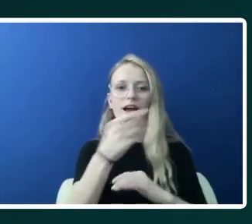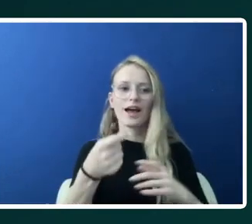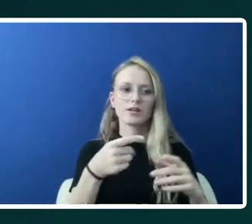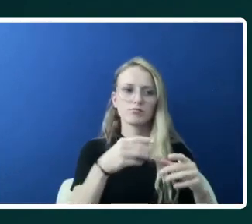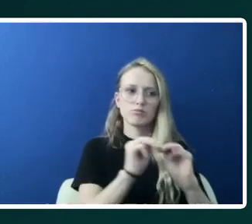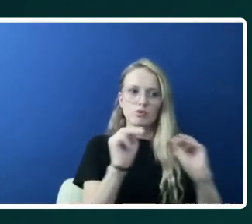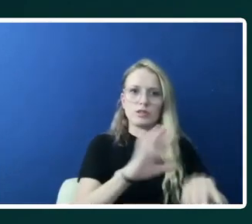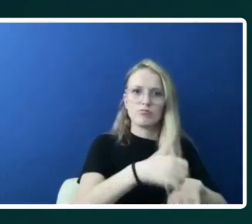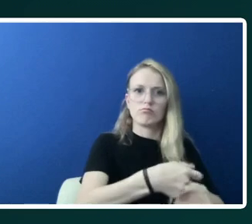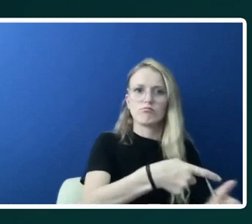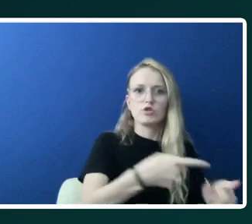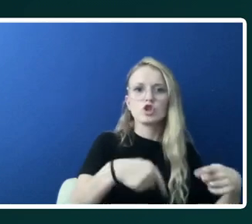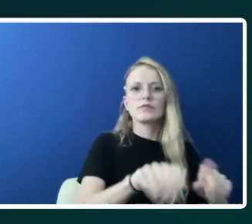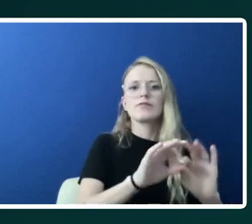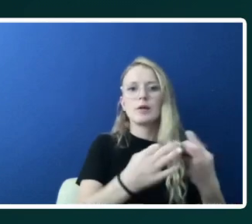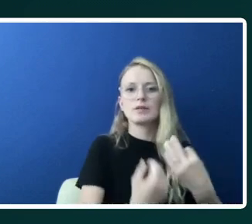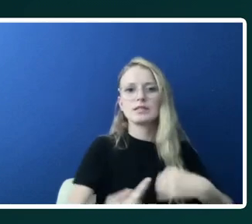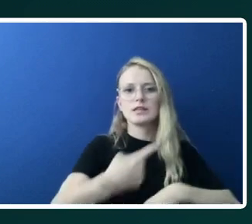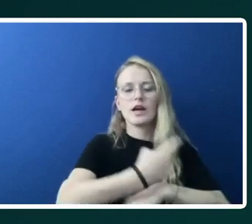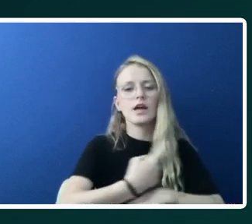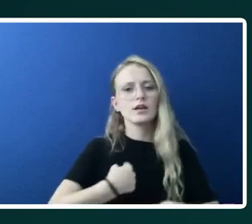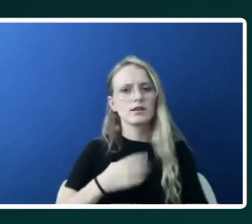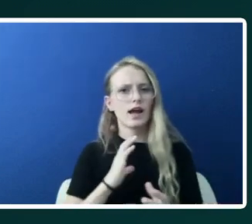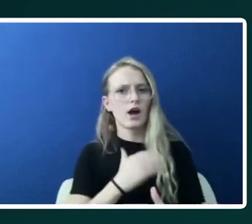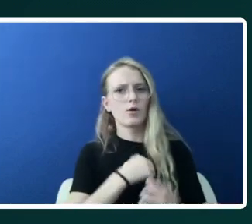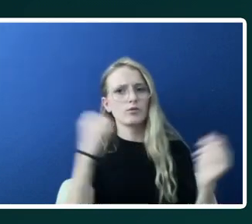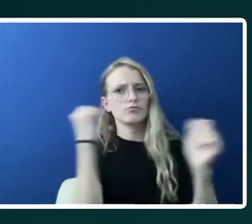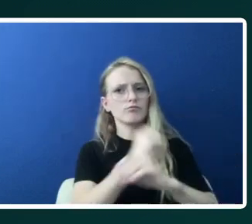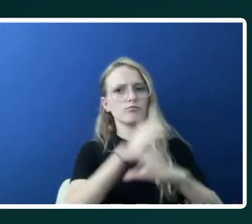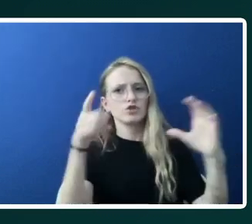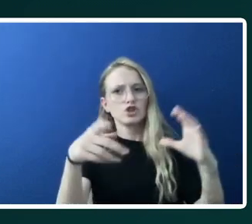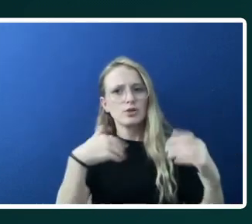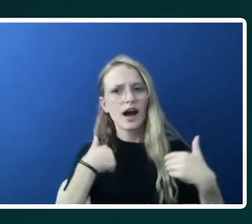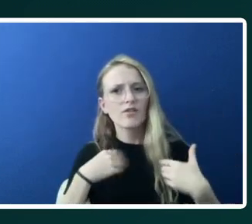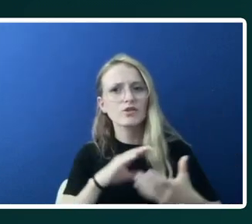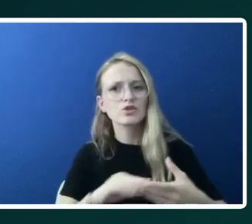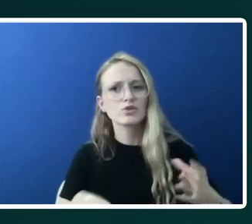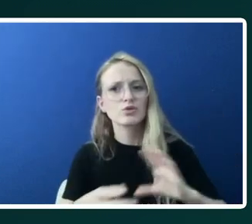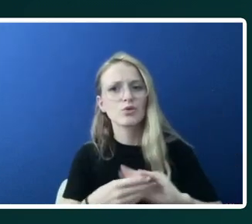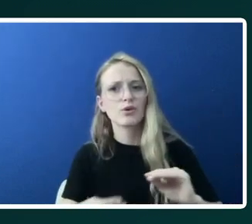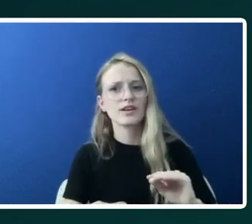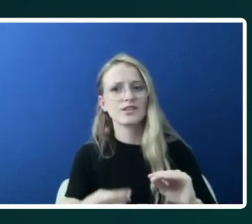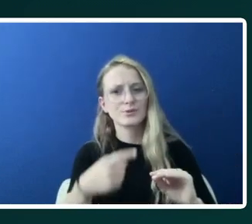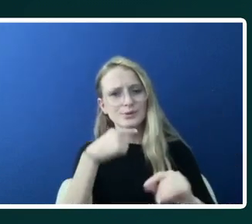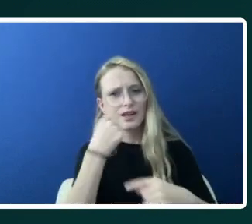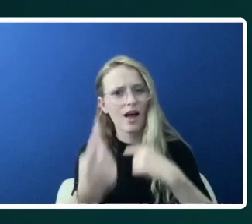The idea is that we all have a story to tell. And together, our stories contribute to the story